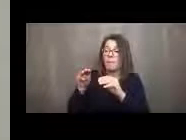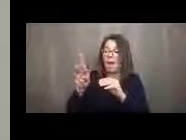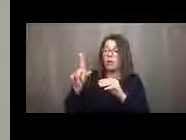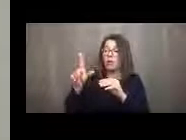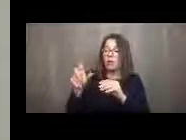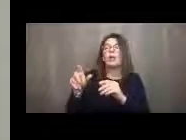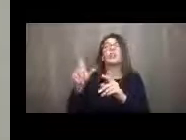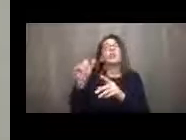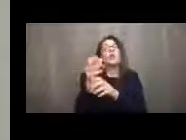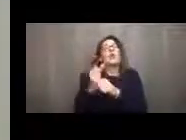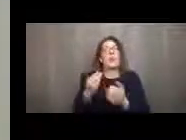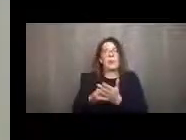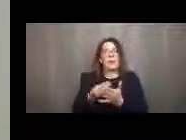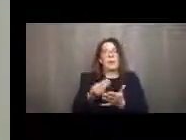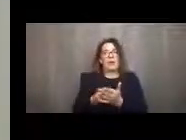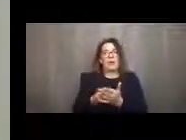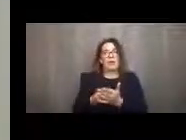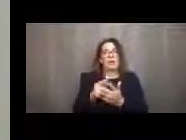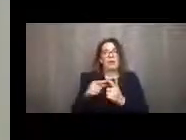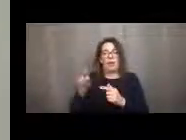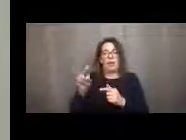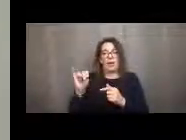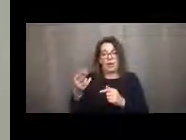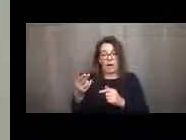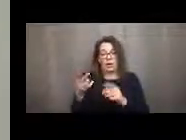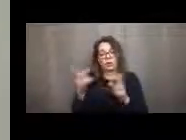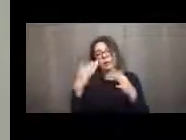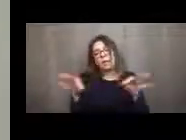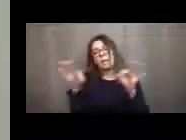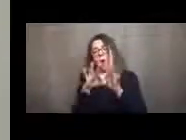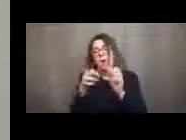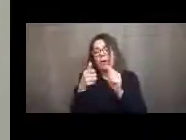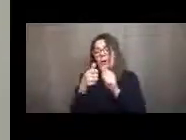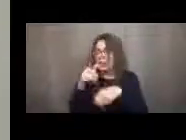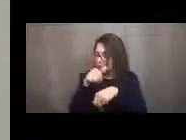So, it's very important that the policy is submitted at the time